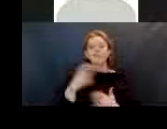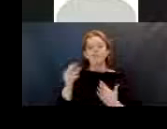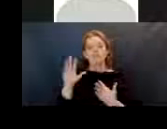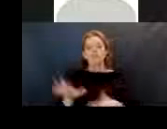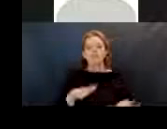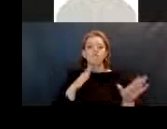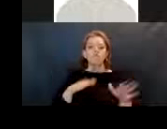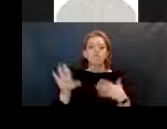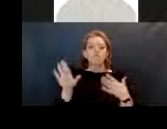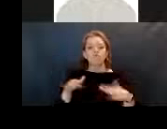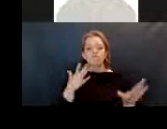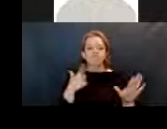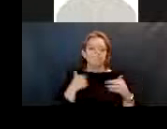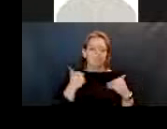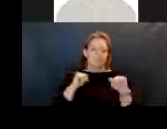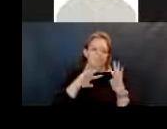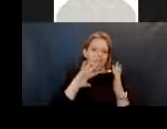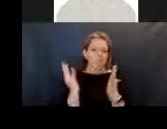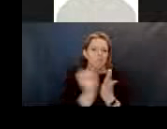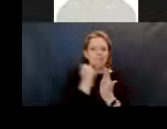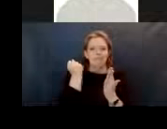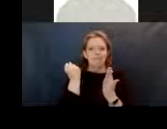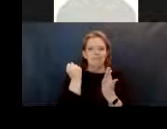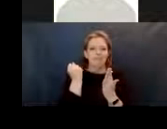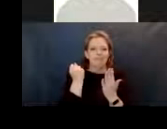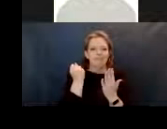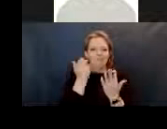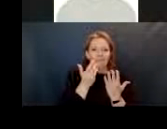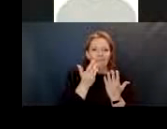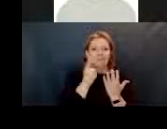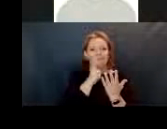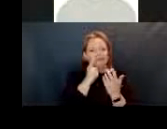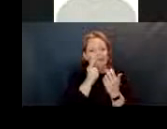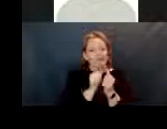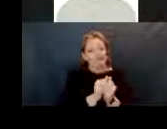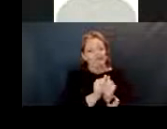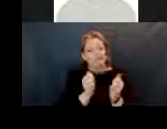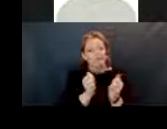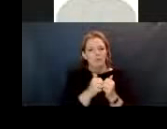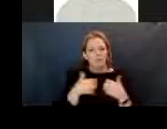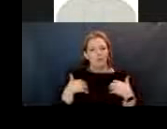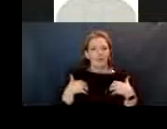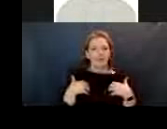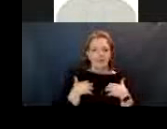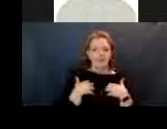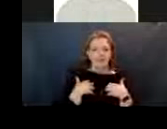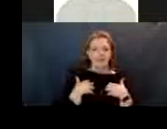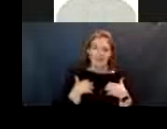and spend time with the animals. Seems safe to spend time with, you know.